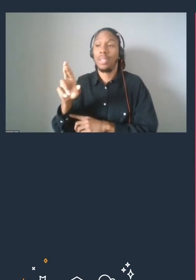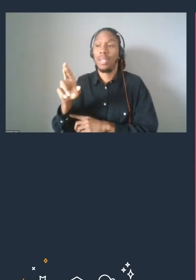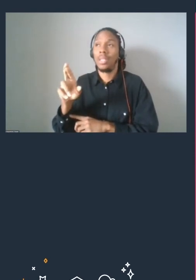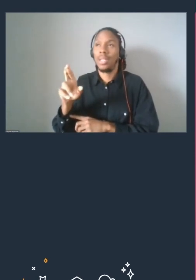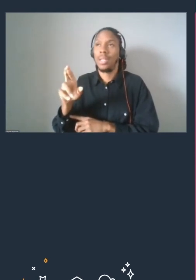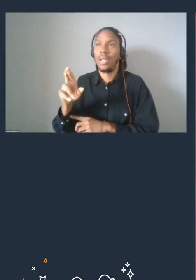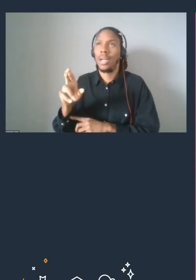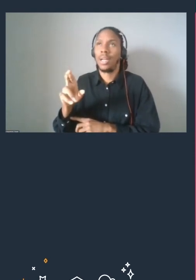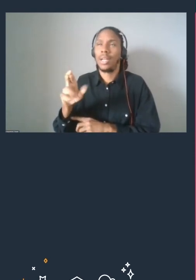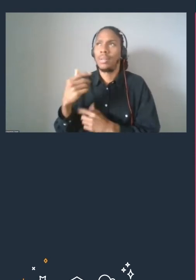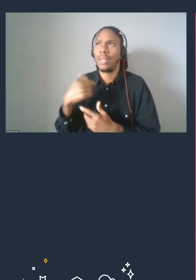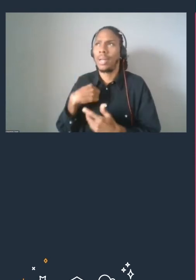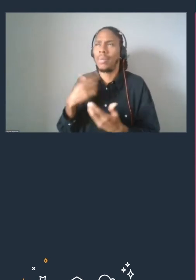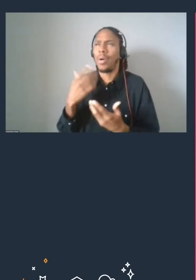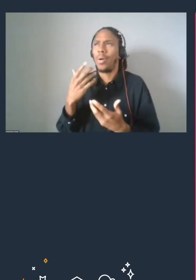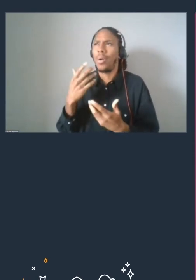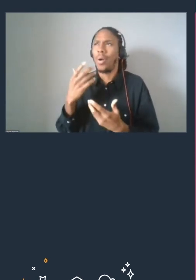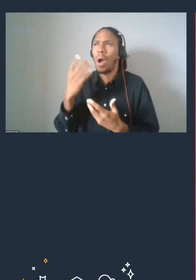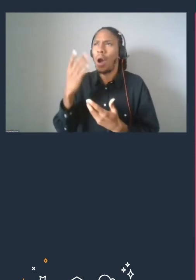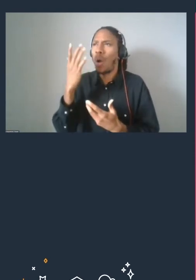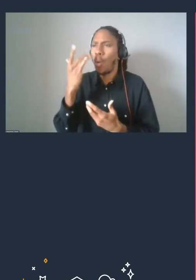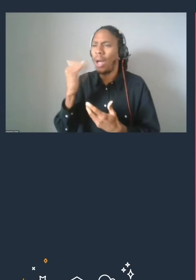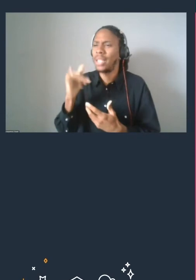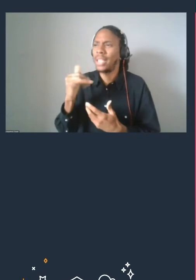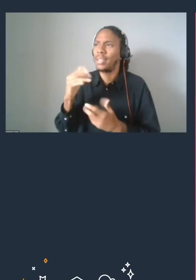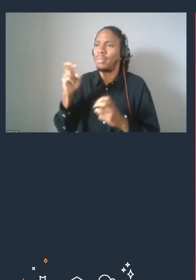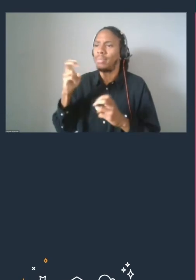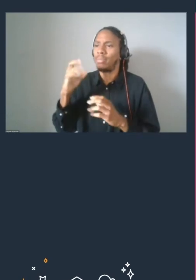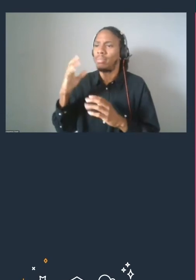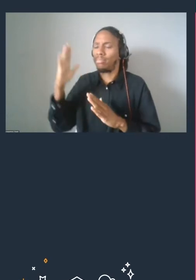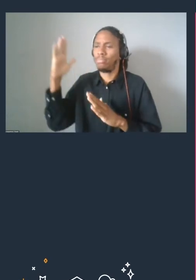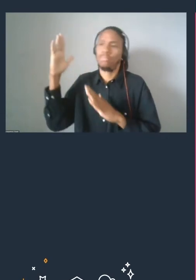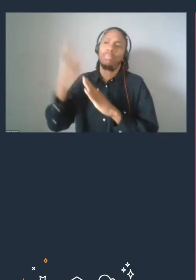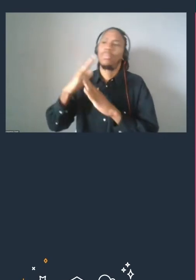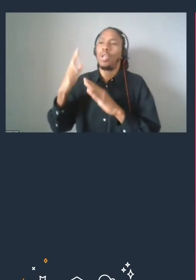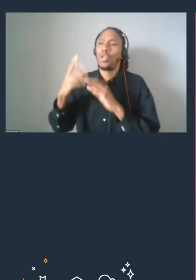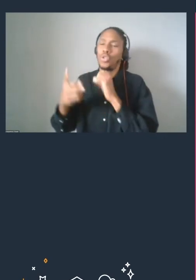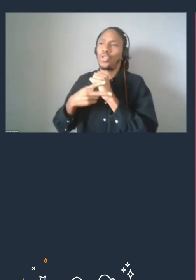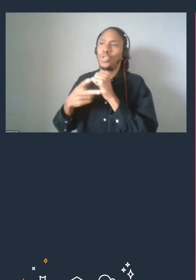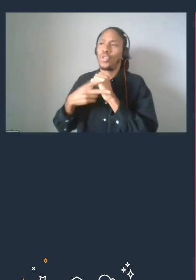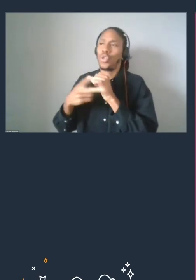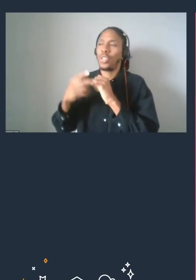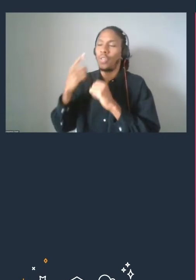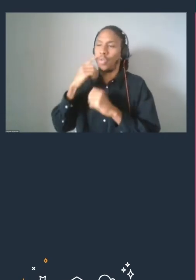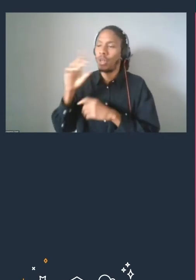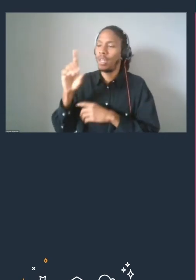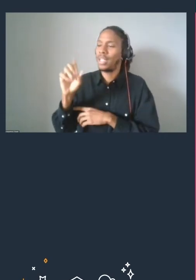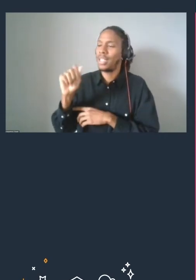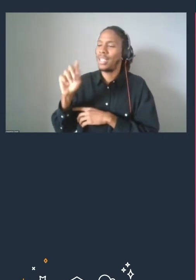why is that such a good storage class for data lake? What makes the data lake use case good for intelligent tiering?